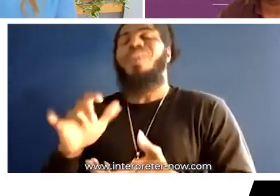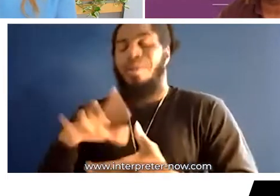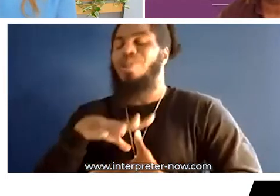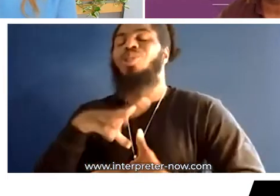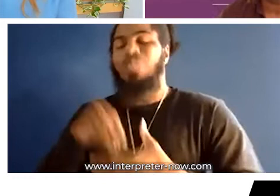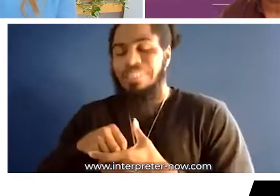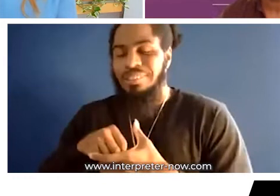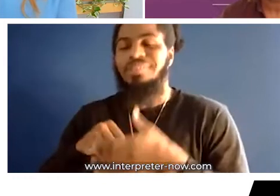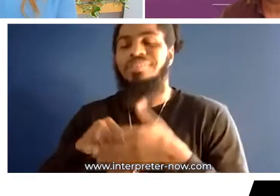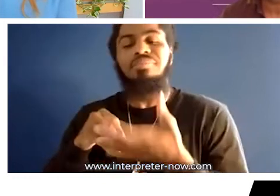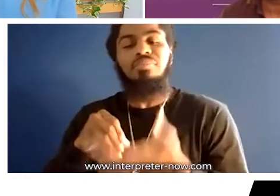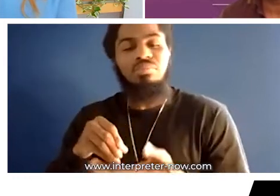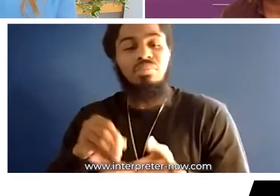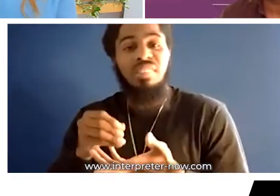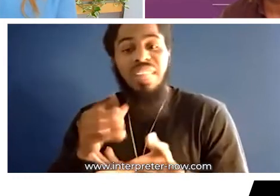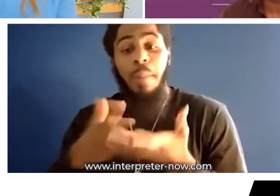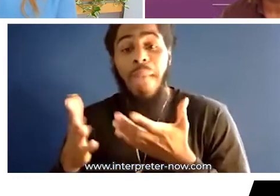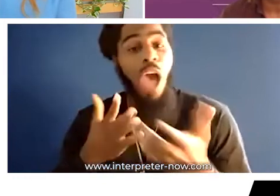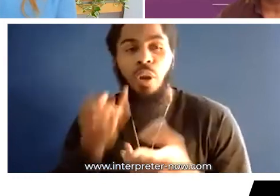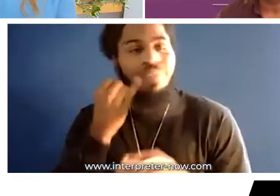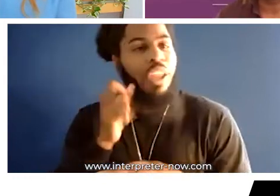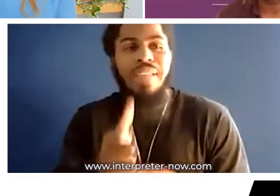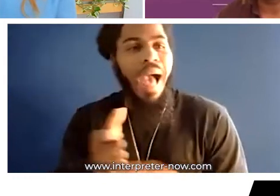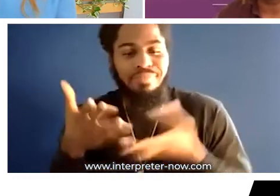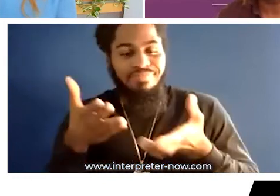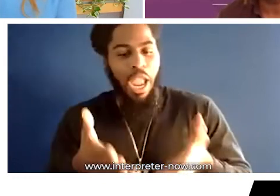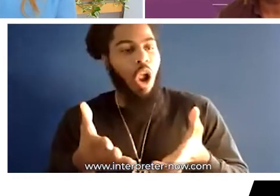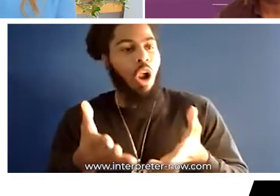even if they may not physically be sharing the same space as their peers.